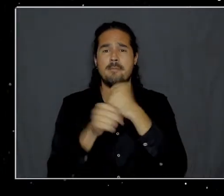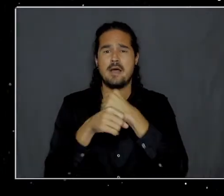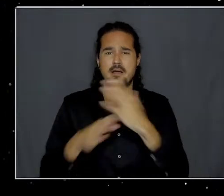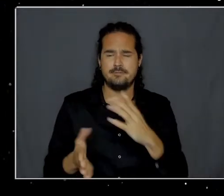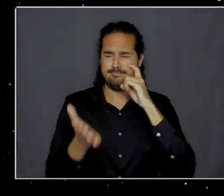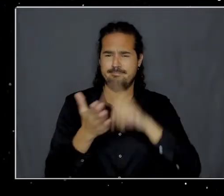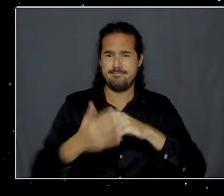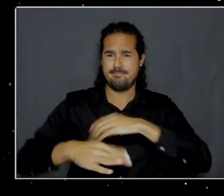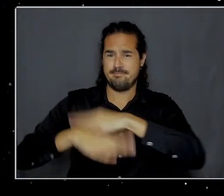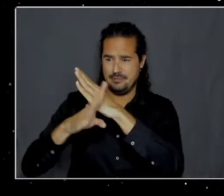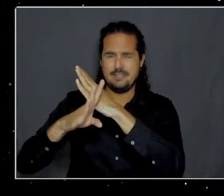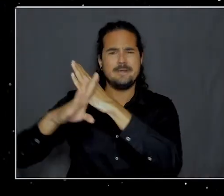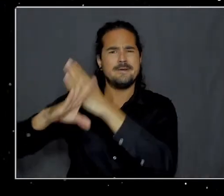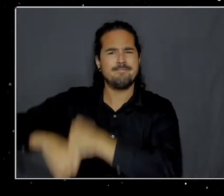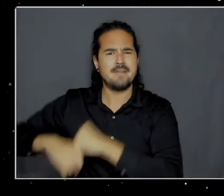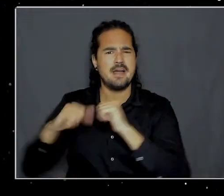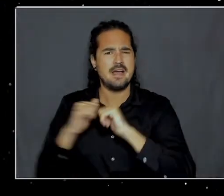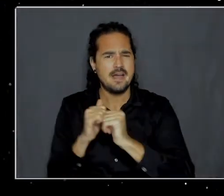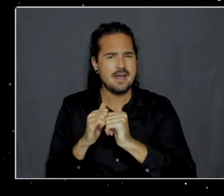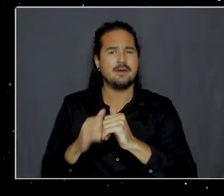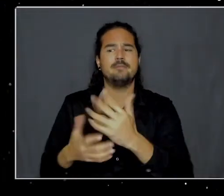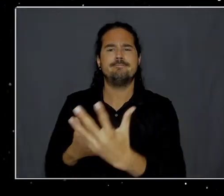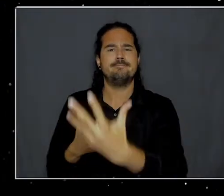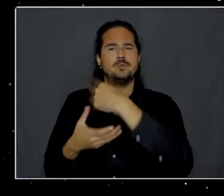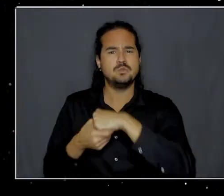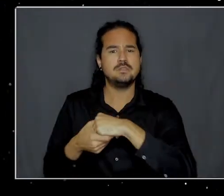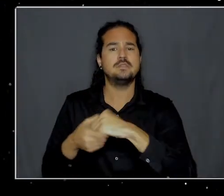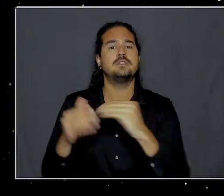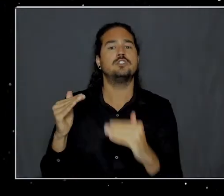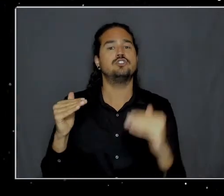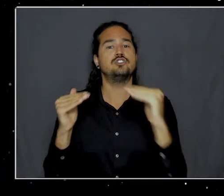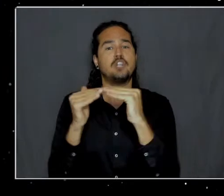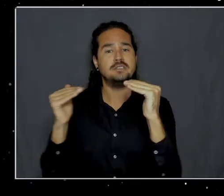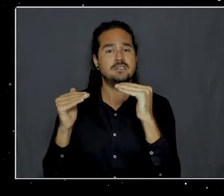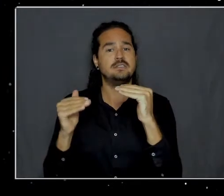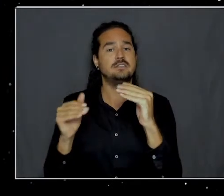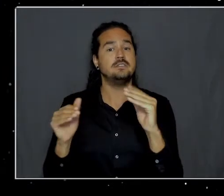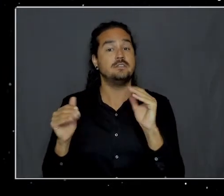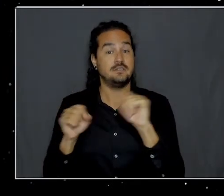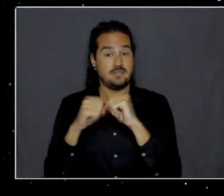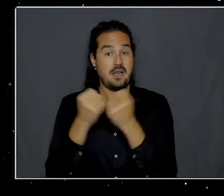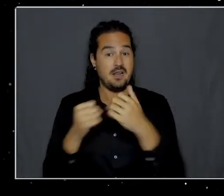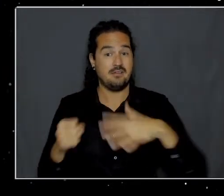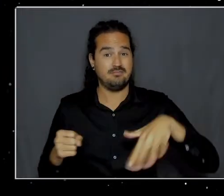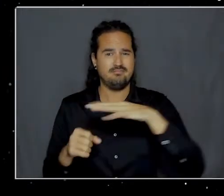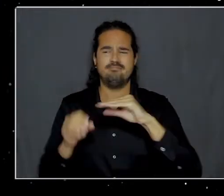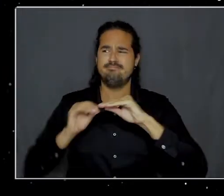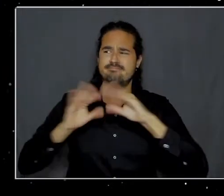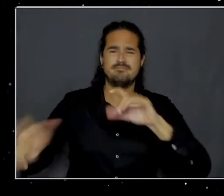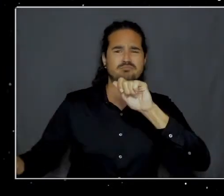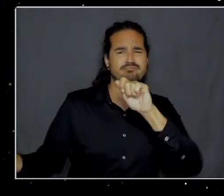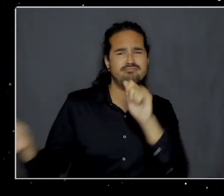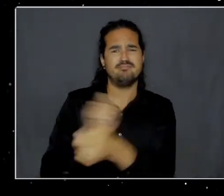TO IDENTIFY AND ELIMINATE THE BARRIERS TO AN INCLUSIVE, JUST, AND SUSTAINABLE SOCIETY, AND TO